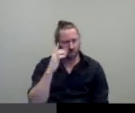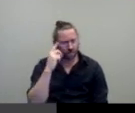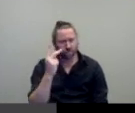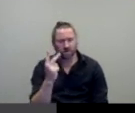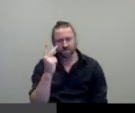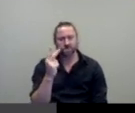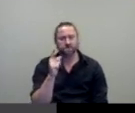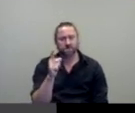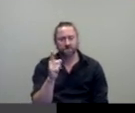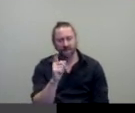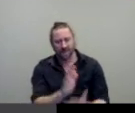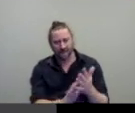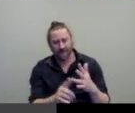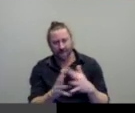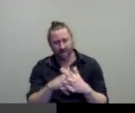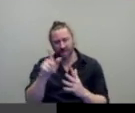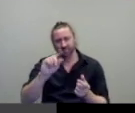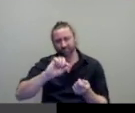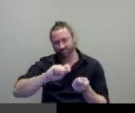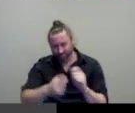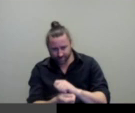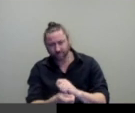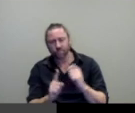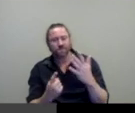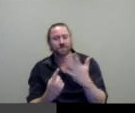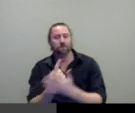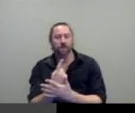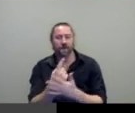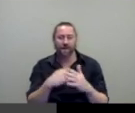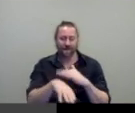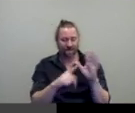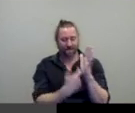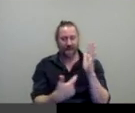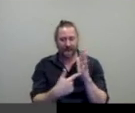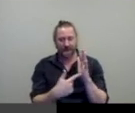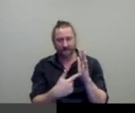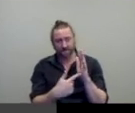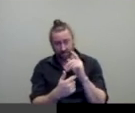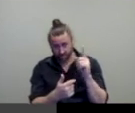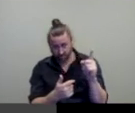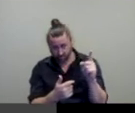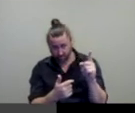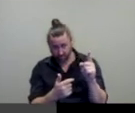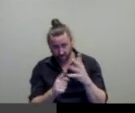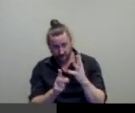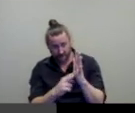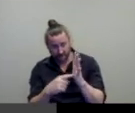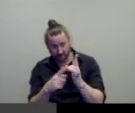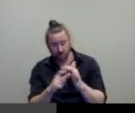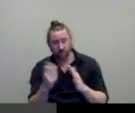reiterates what's happening in the artwork is it asking that you turn your attention